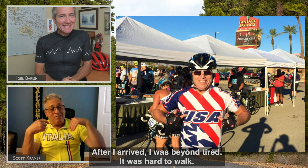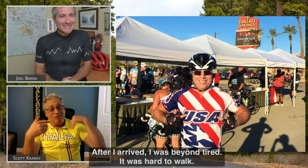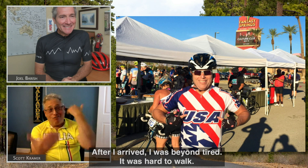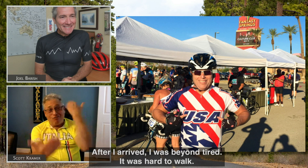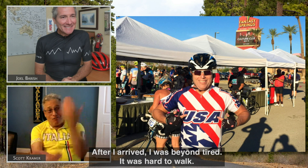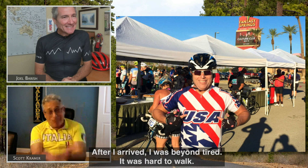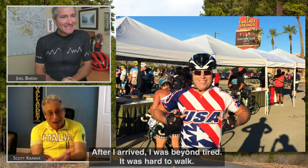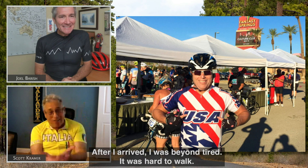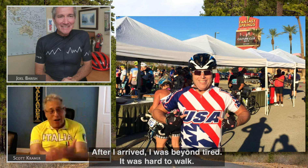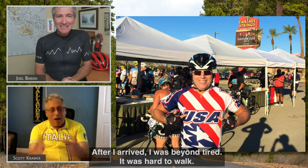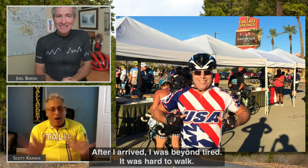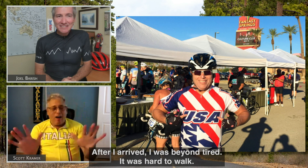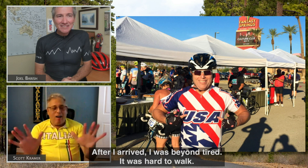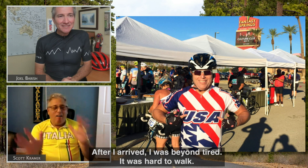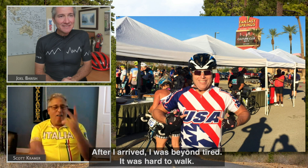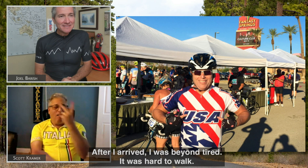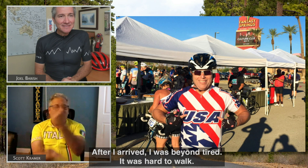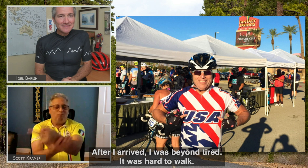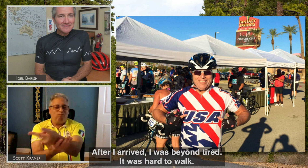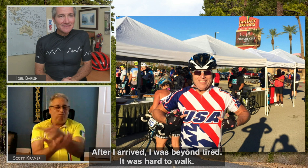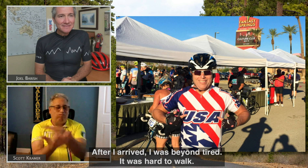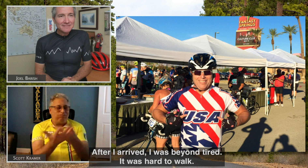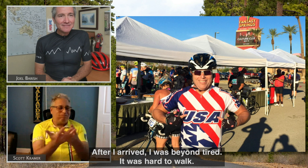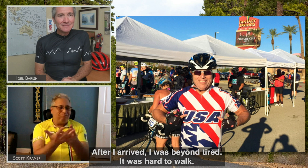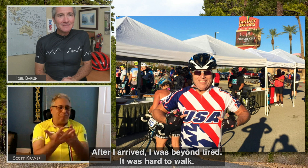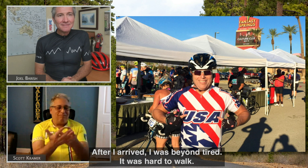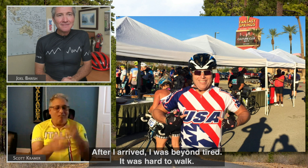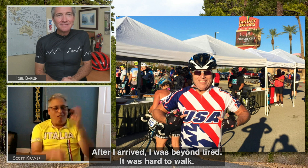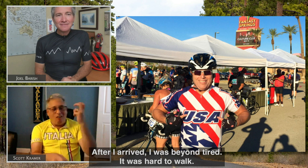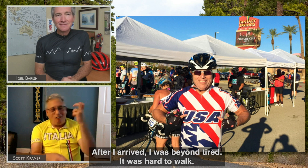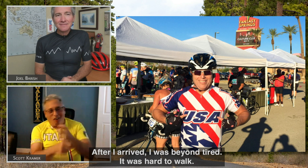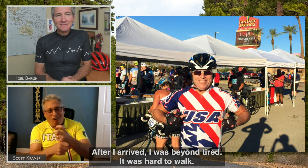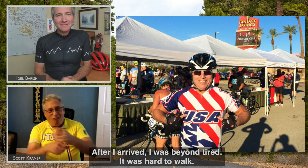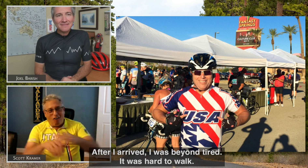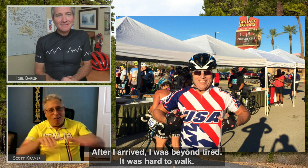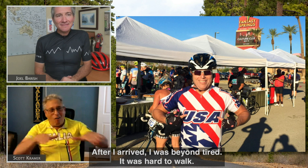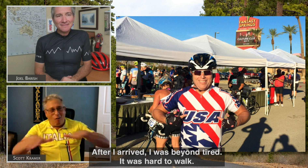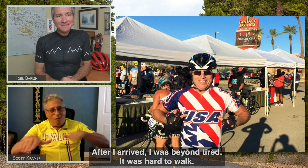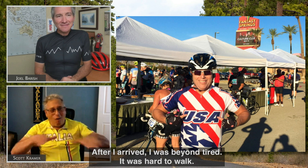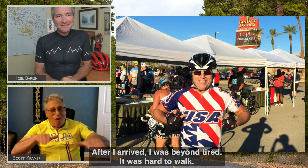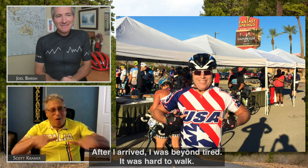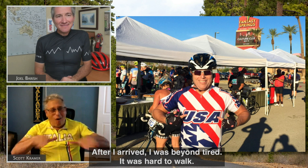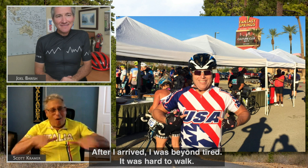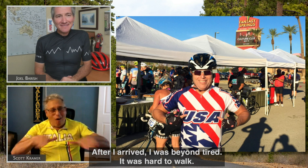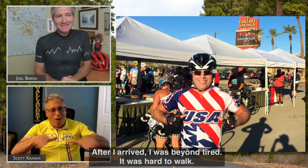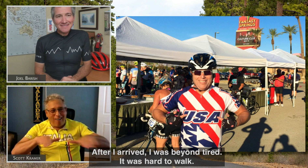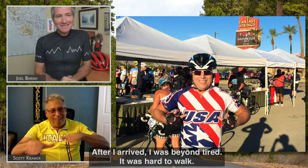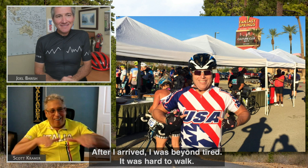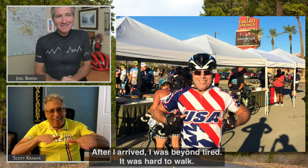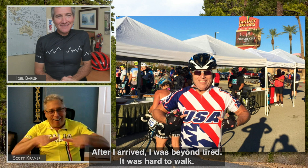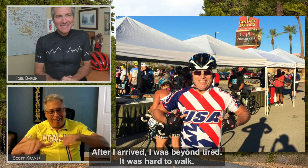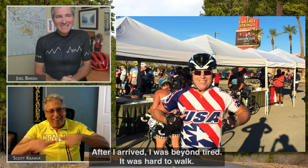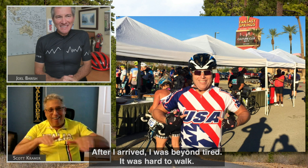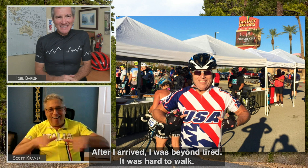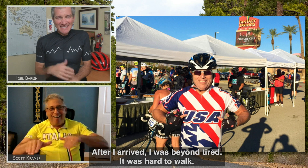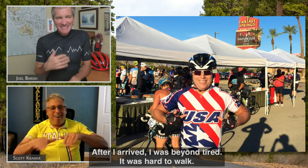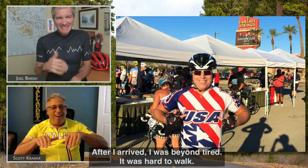After I arrived, I was beyond tired. It was hard to walk.